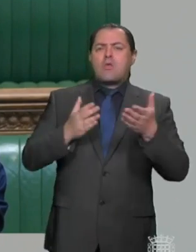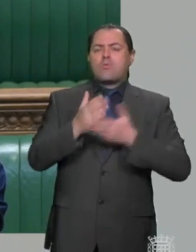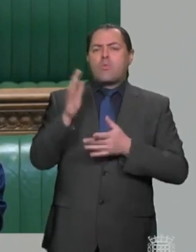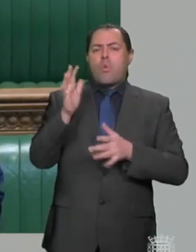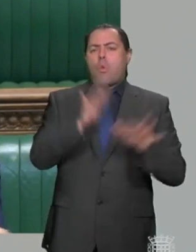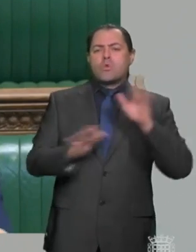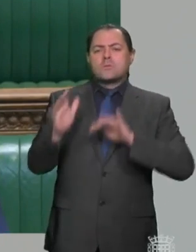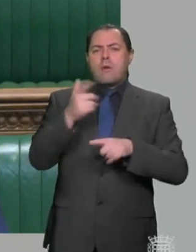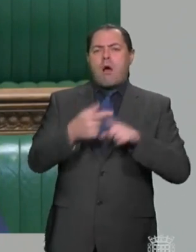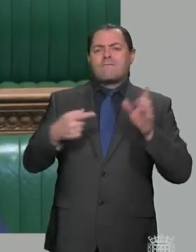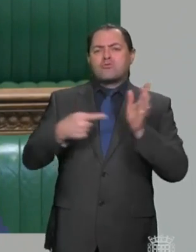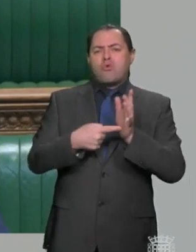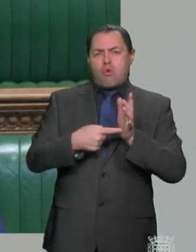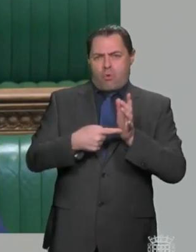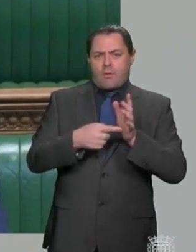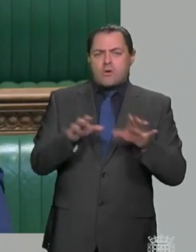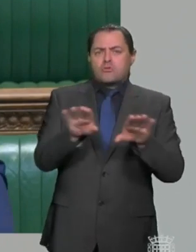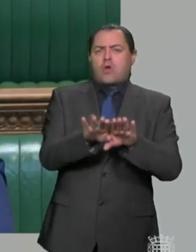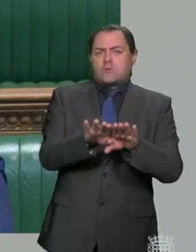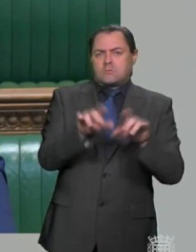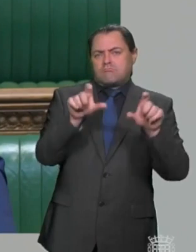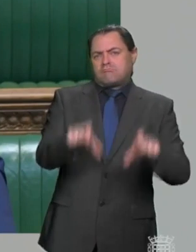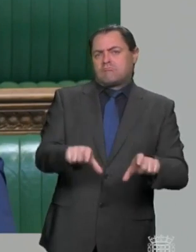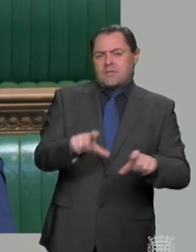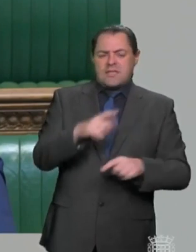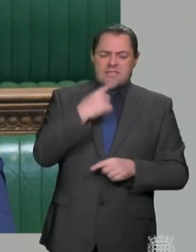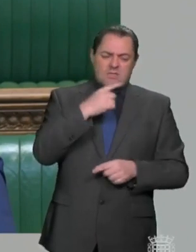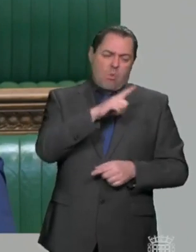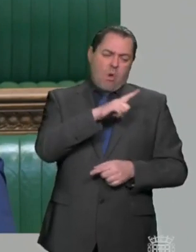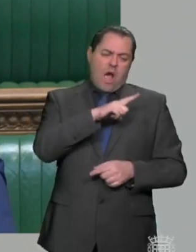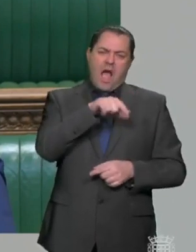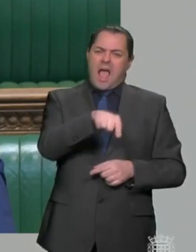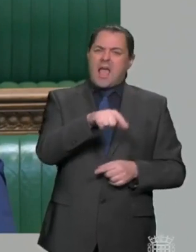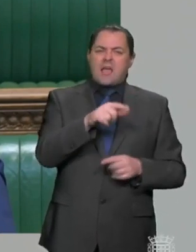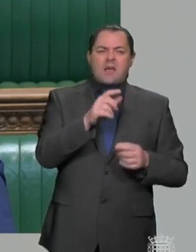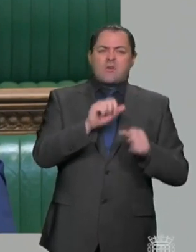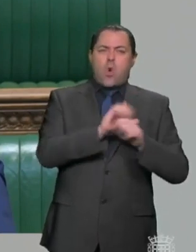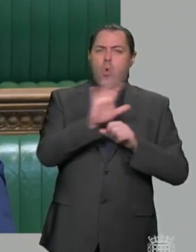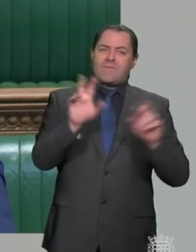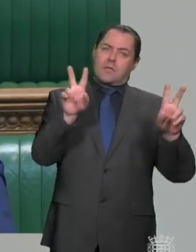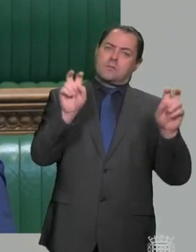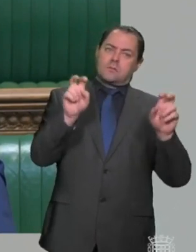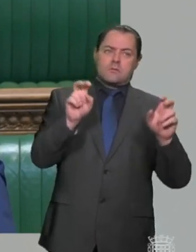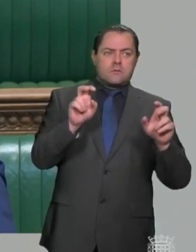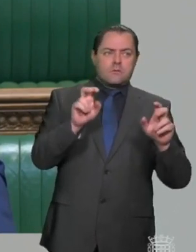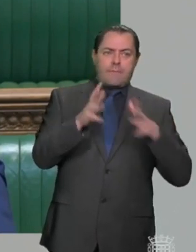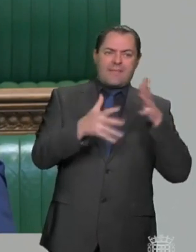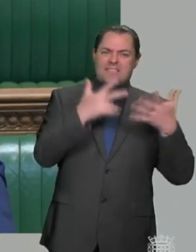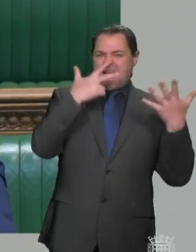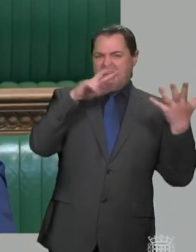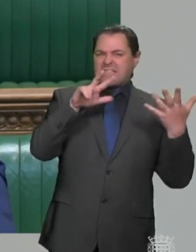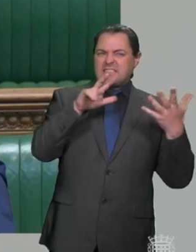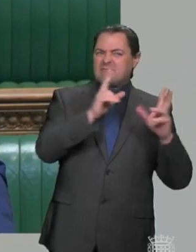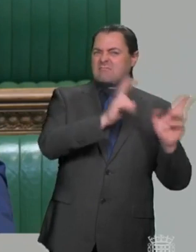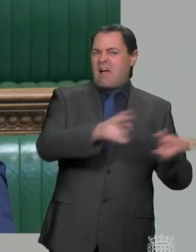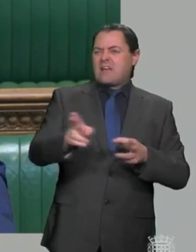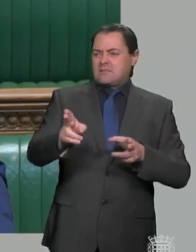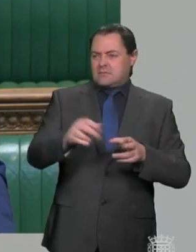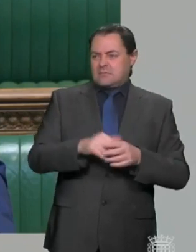because covid was “only killing 80-year-olds”. I remind the Prime Minister that over 83,000 people